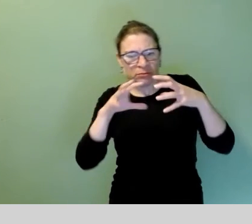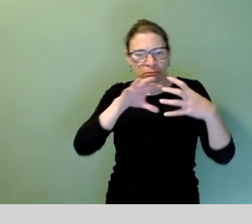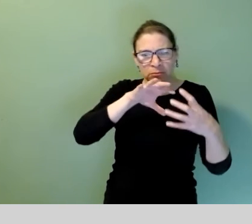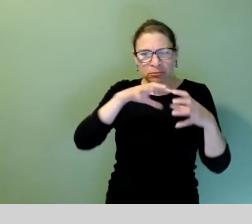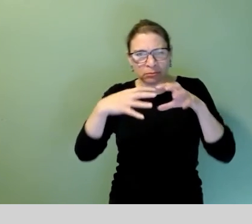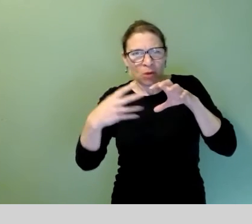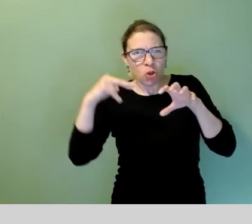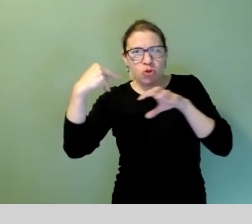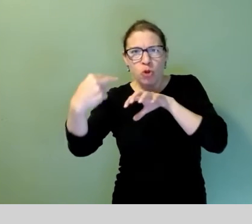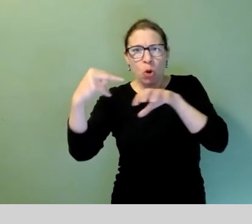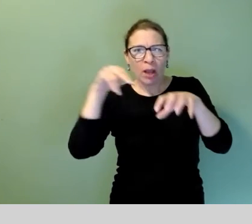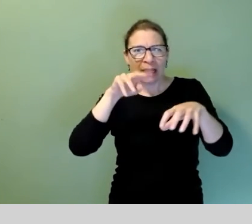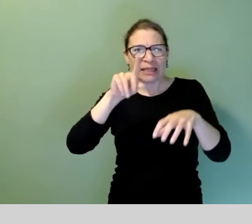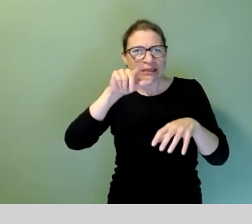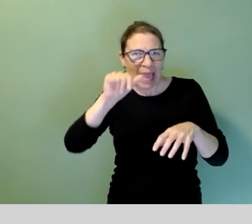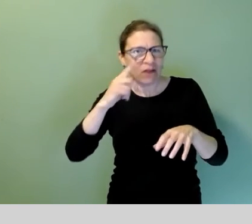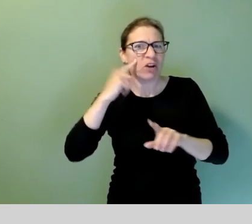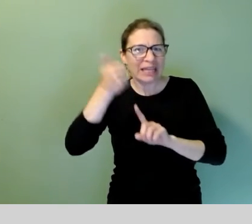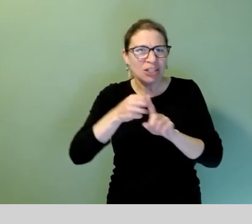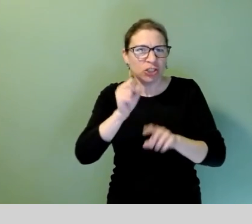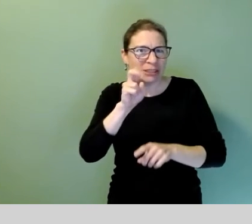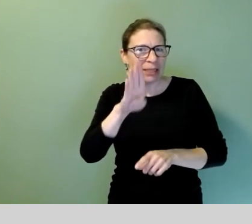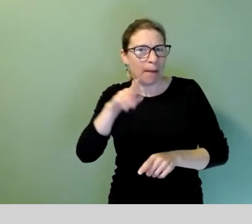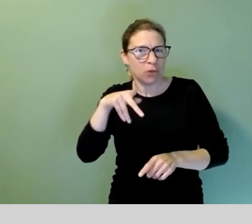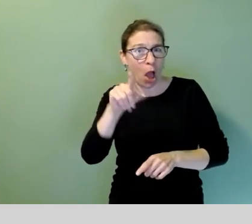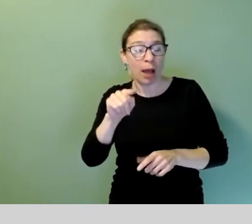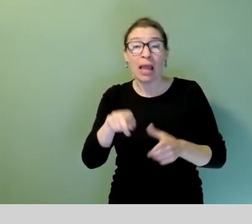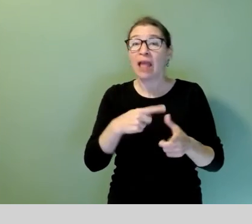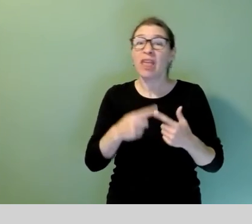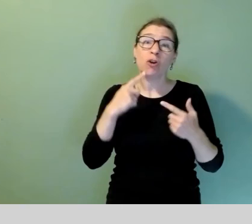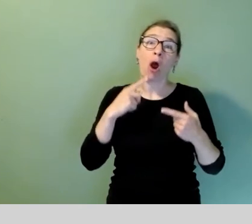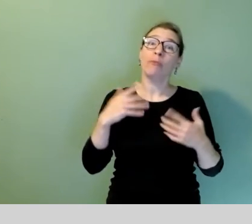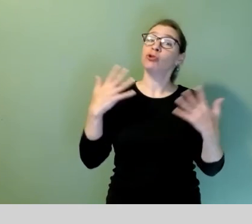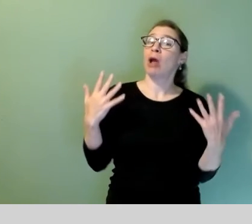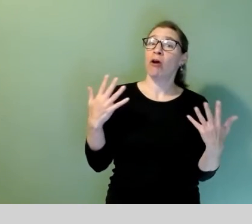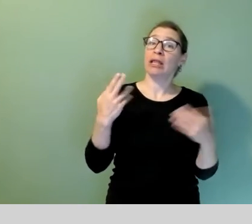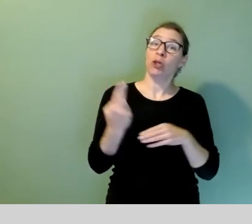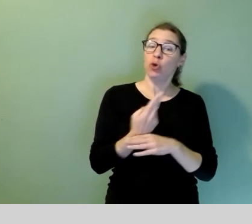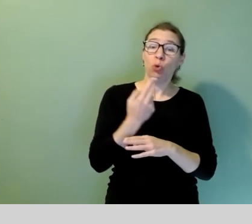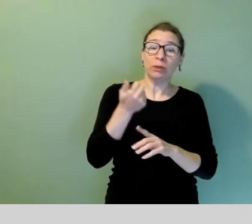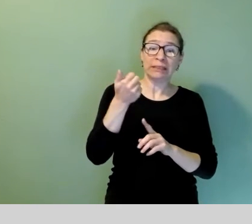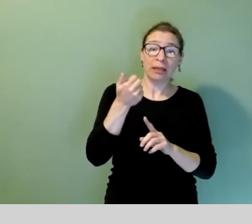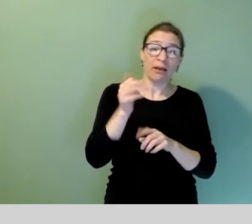for each of the subplots and then you can arbitrarily use whatever function you work to generate each of the subs.